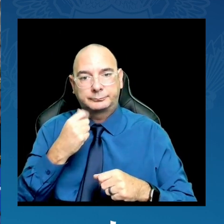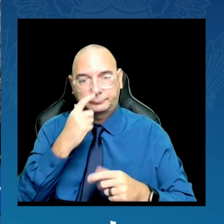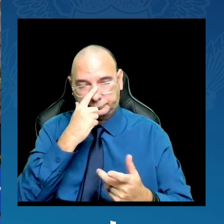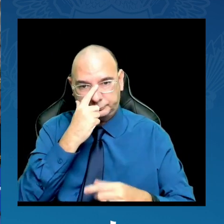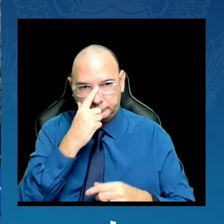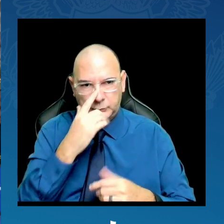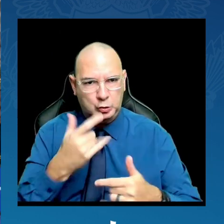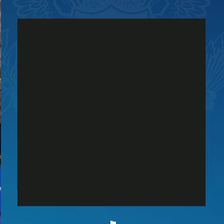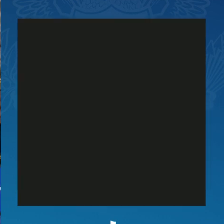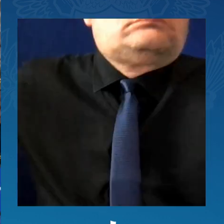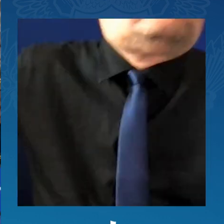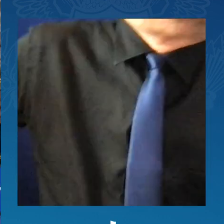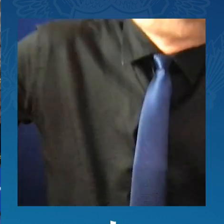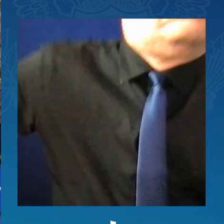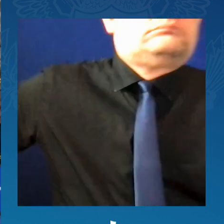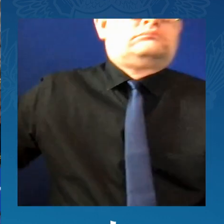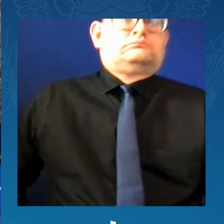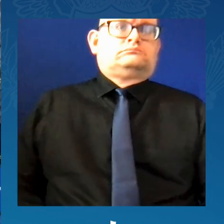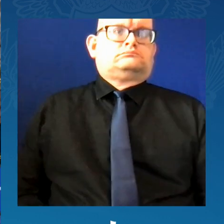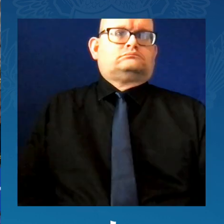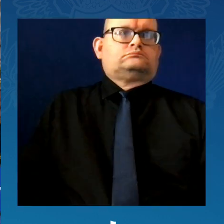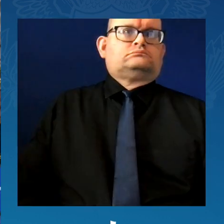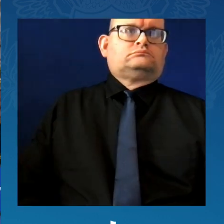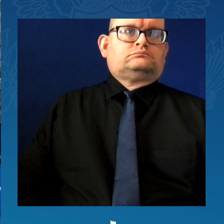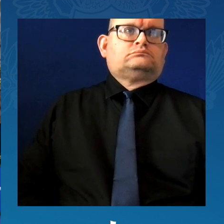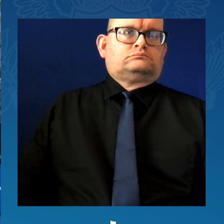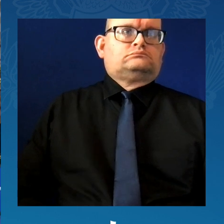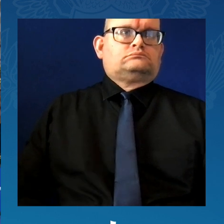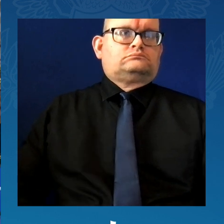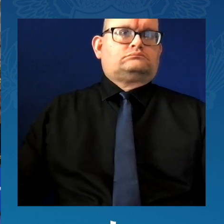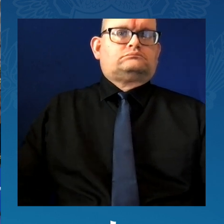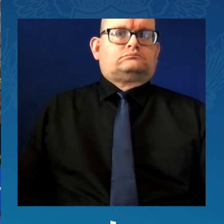Dr. Harold Martin, the chancellor of North Carolina Anti University.